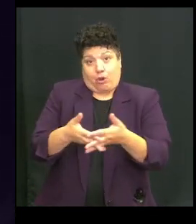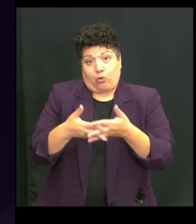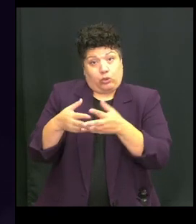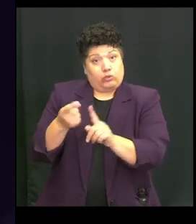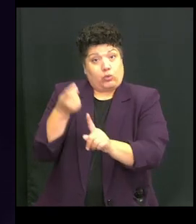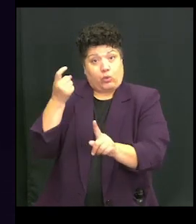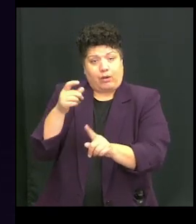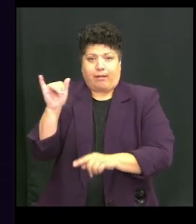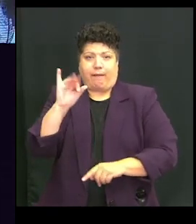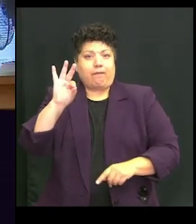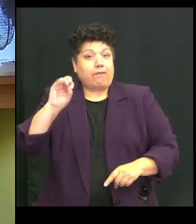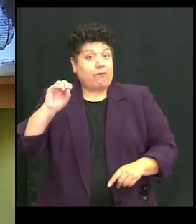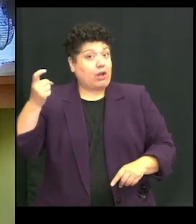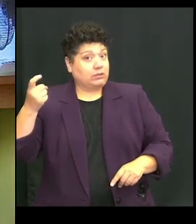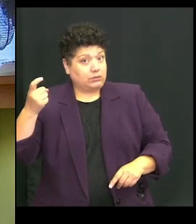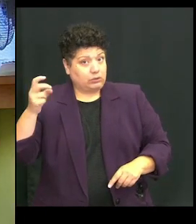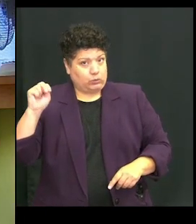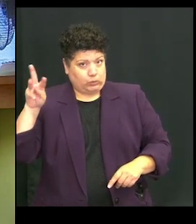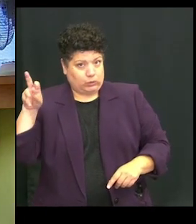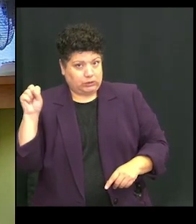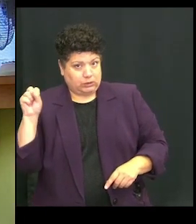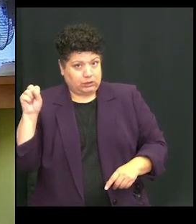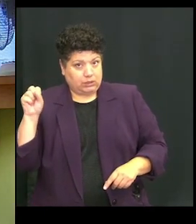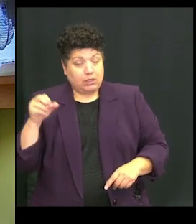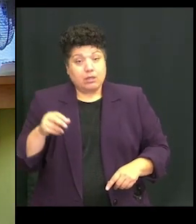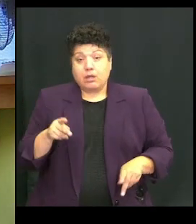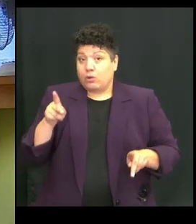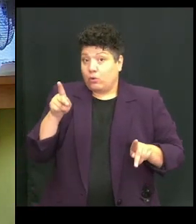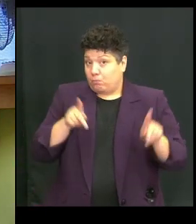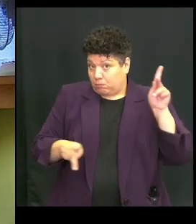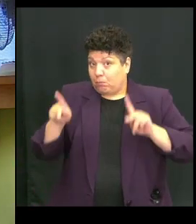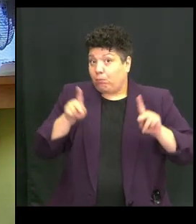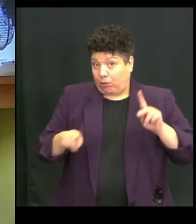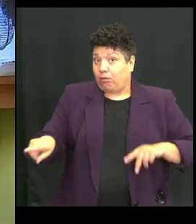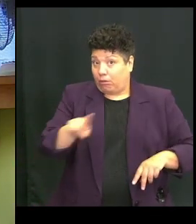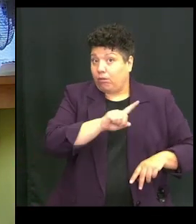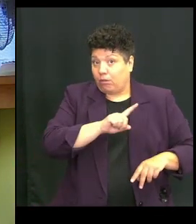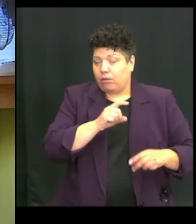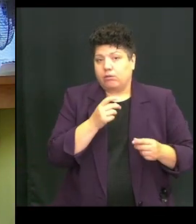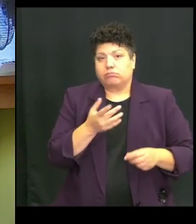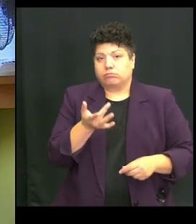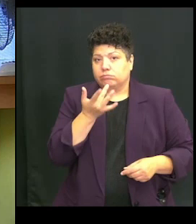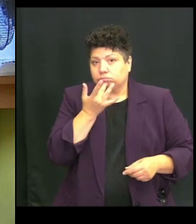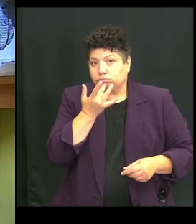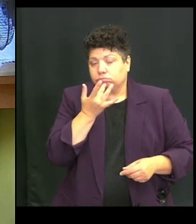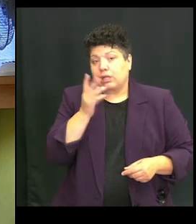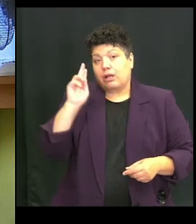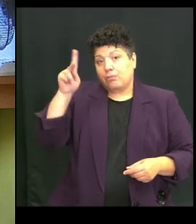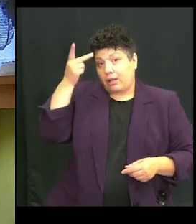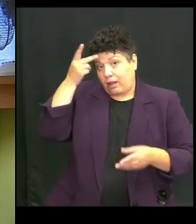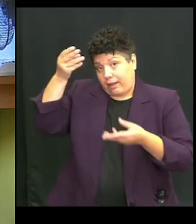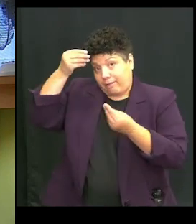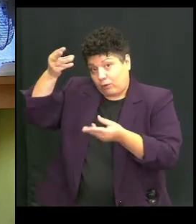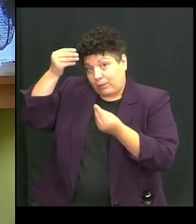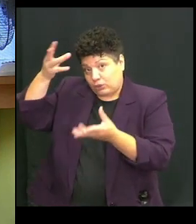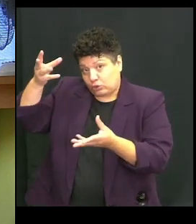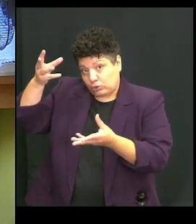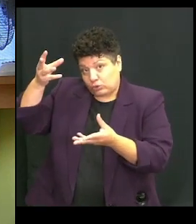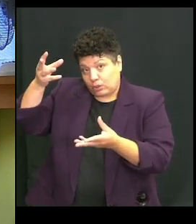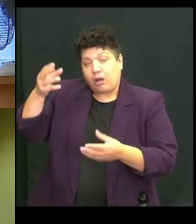So in short, people do prefer political information that backs their political views.